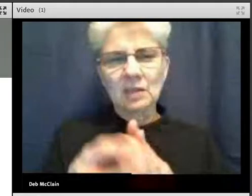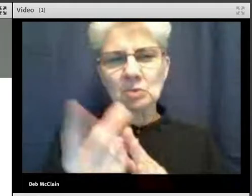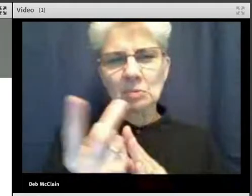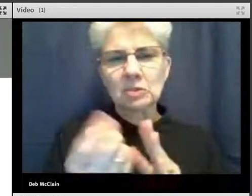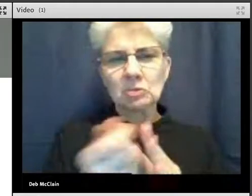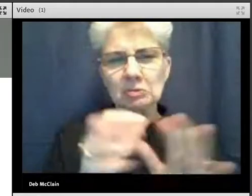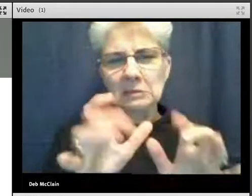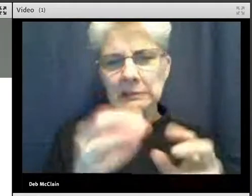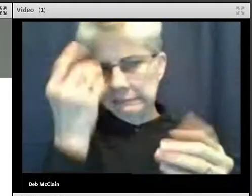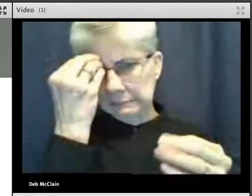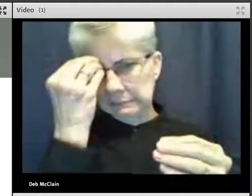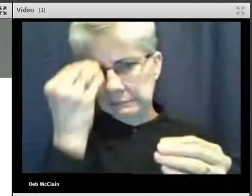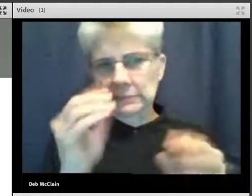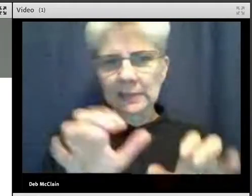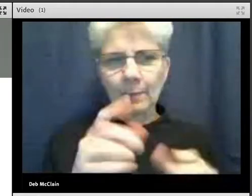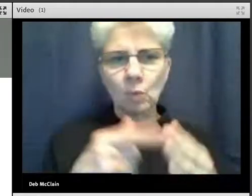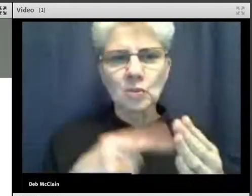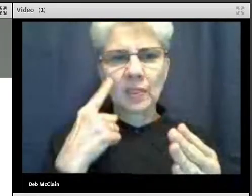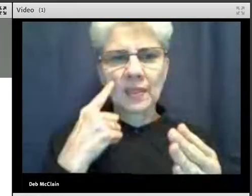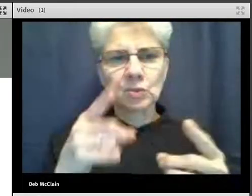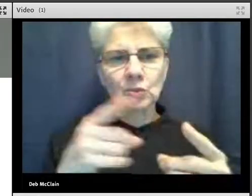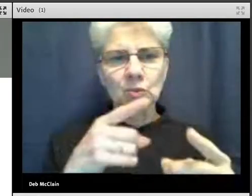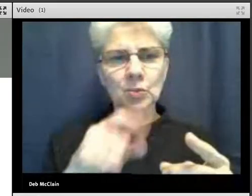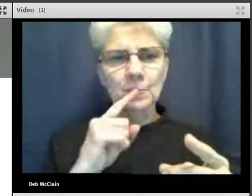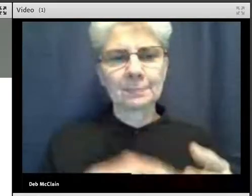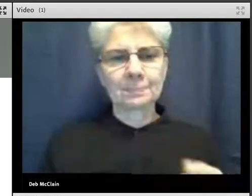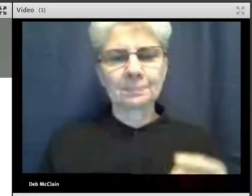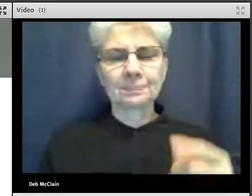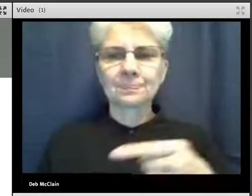I'm going to give everybody just like a minute or two to kind of think and type.